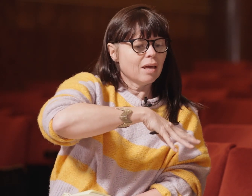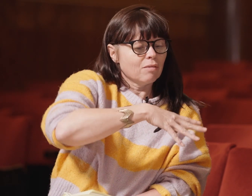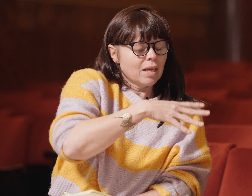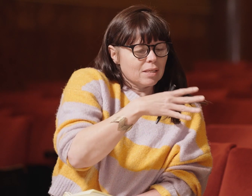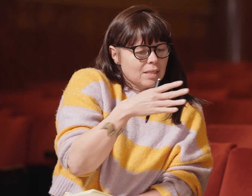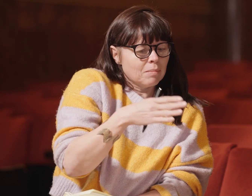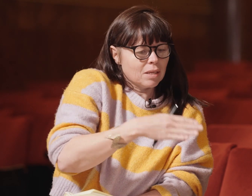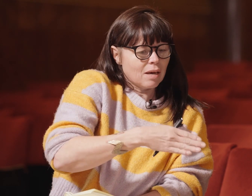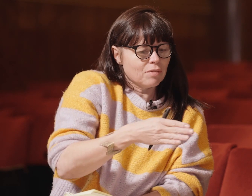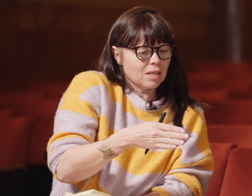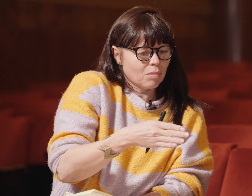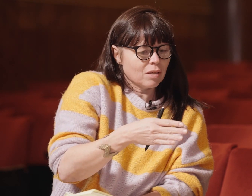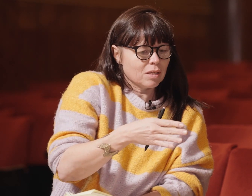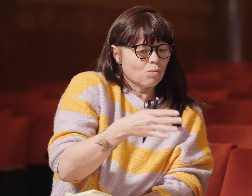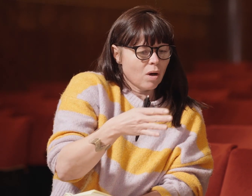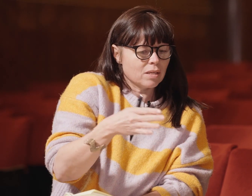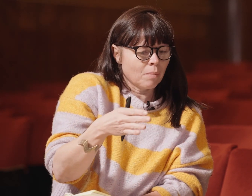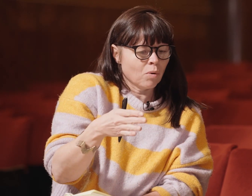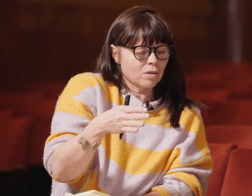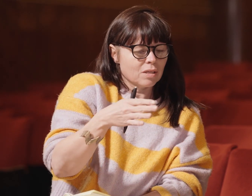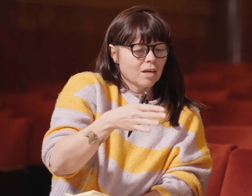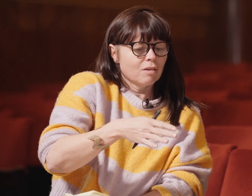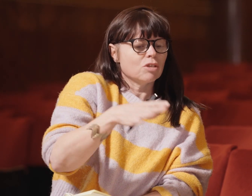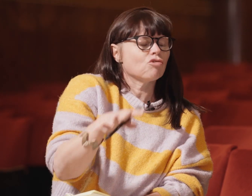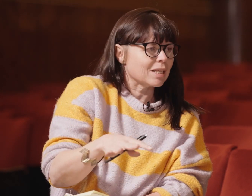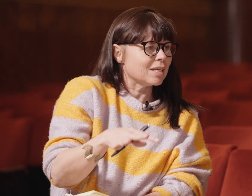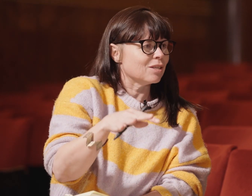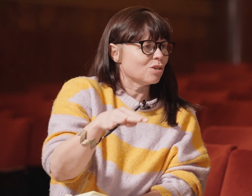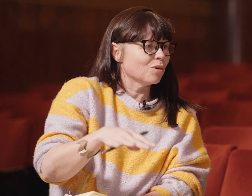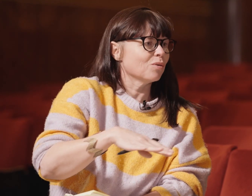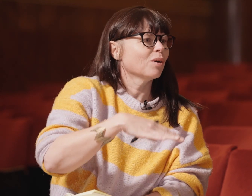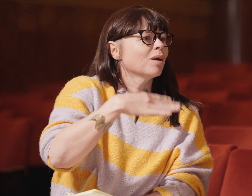it seemed that deaf and disabled artists were somewhat restricted to